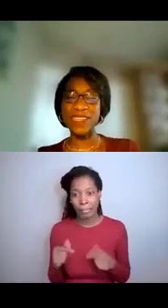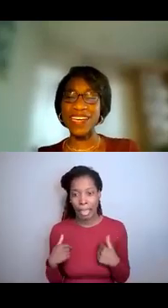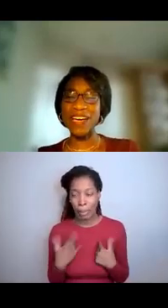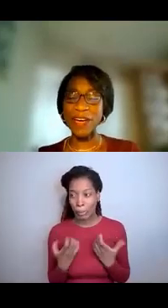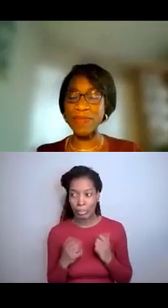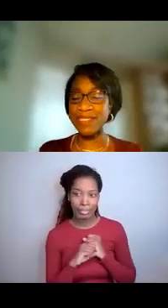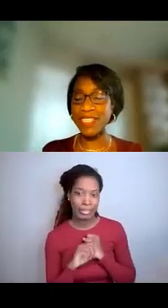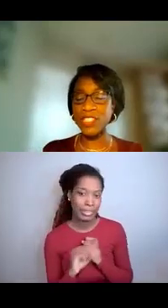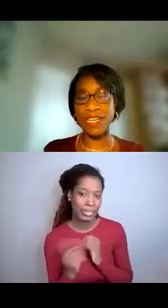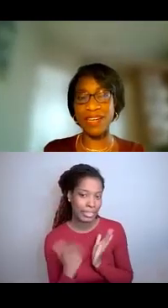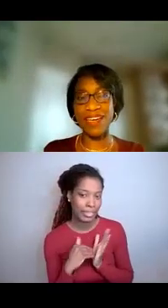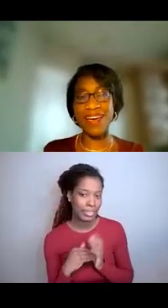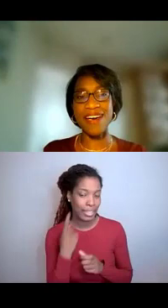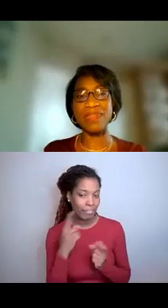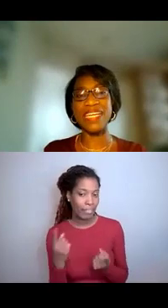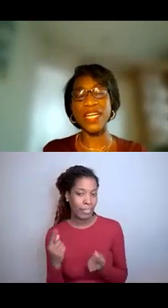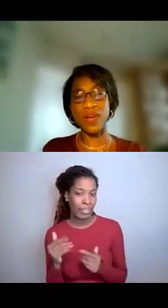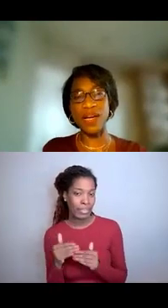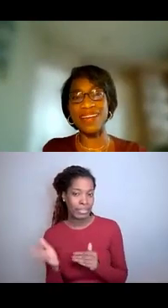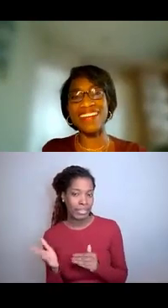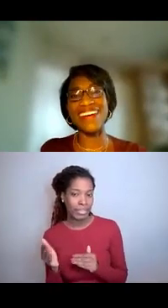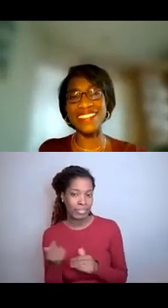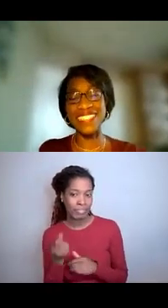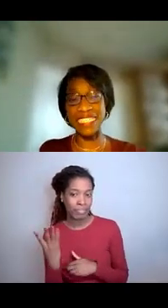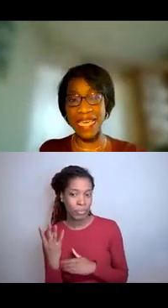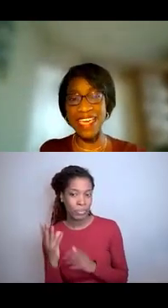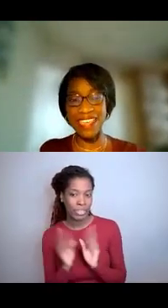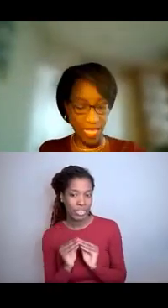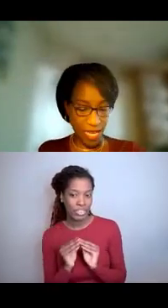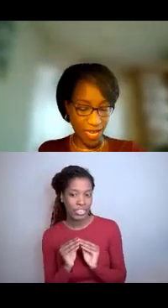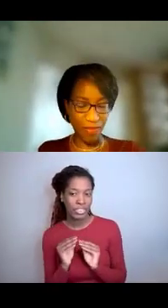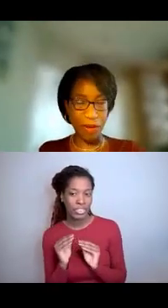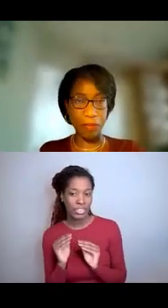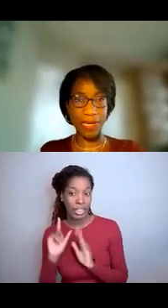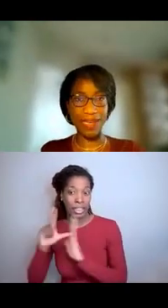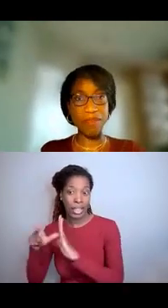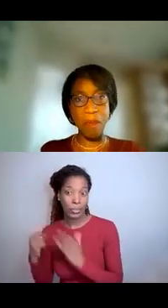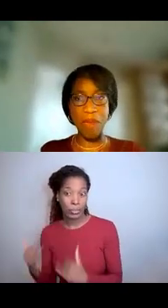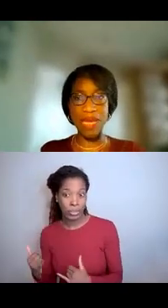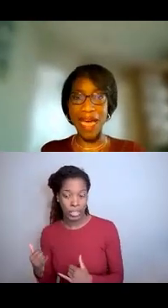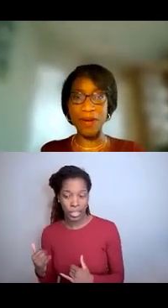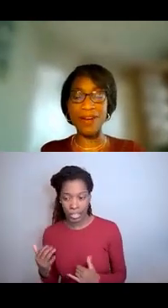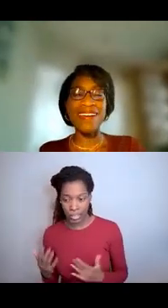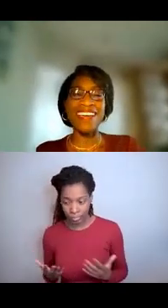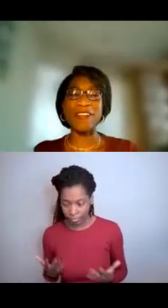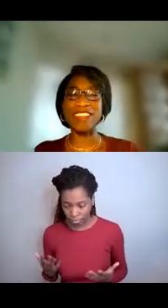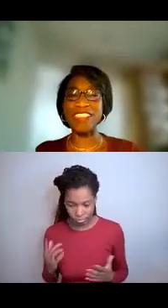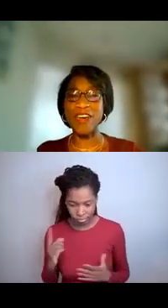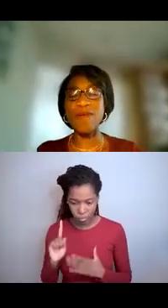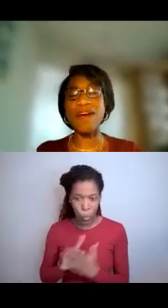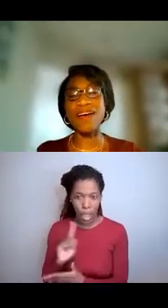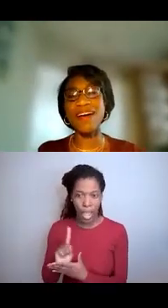for the upcoming session later on today, in probably an hour or so.